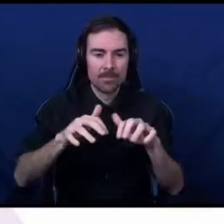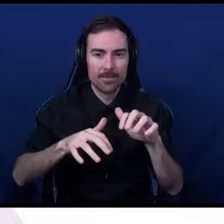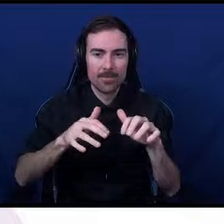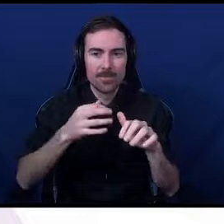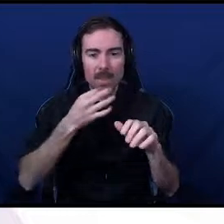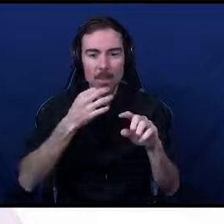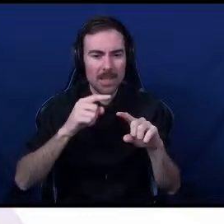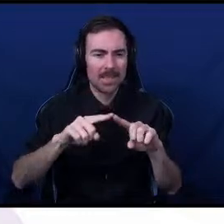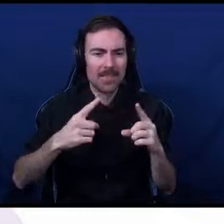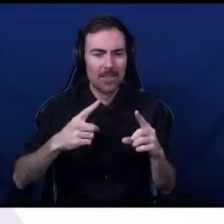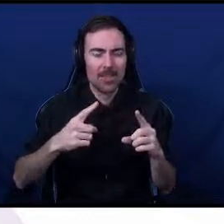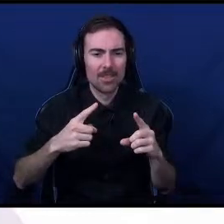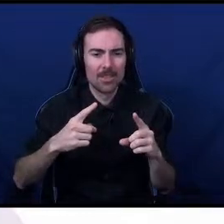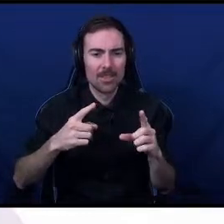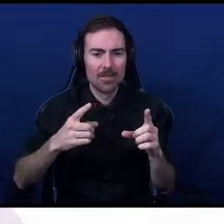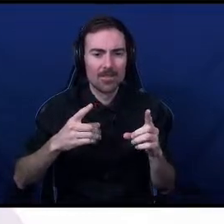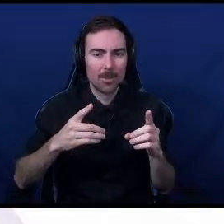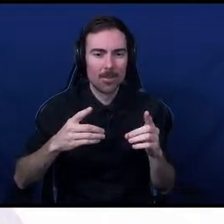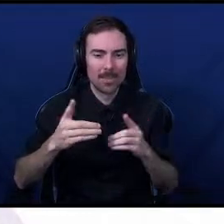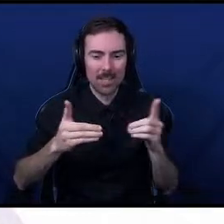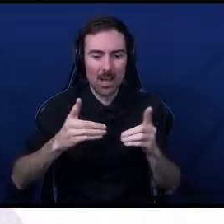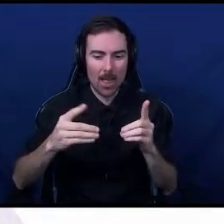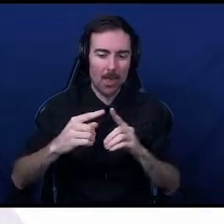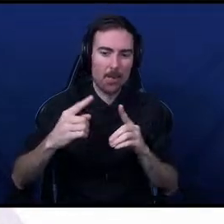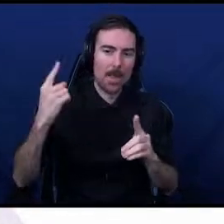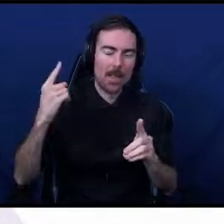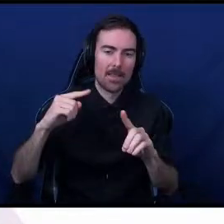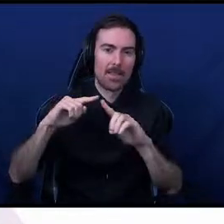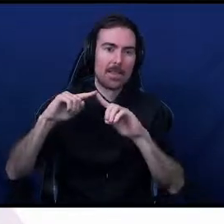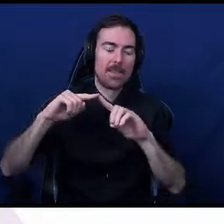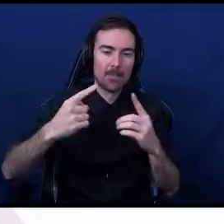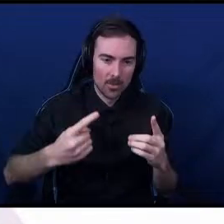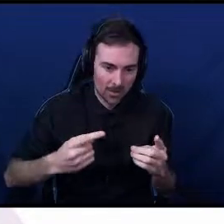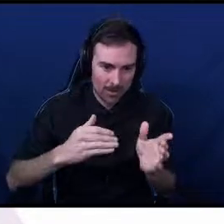designed as but but Pellegrino Trini was one of the first